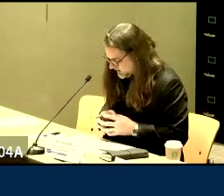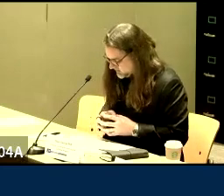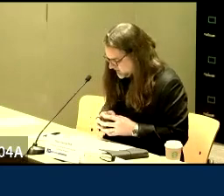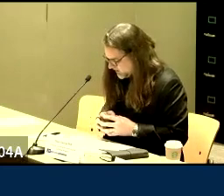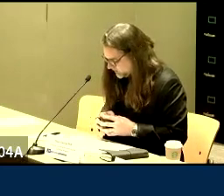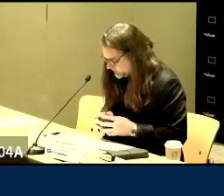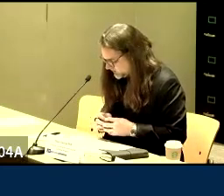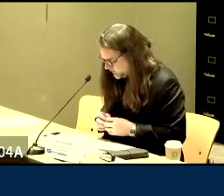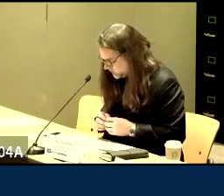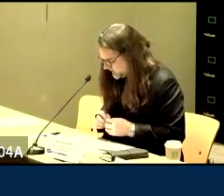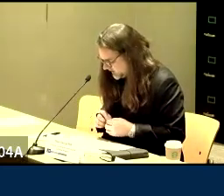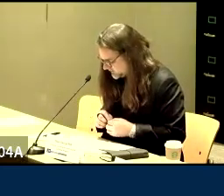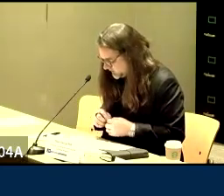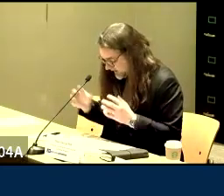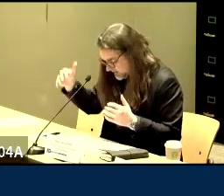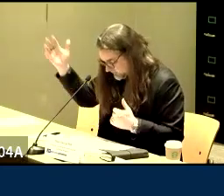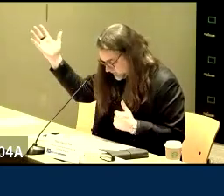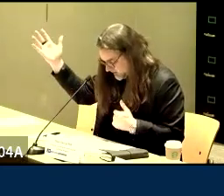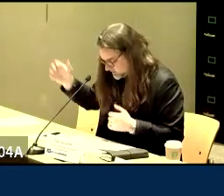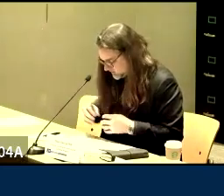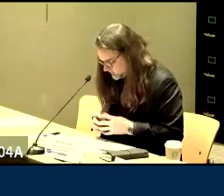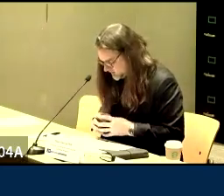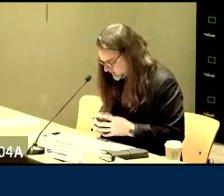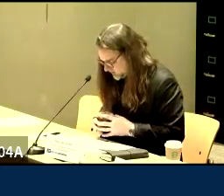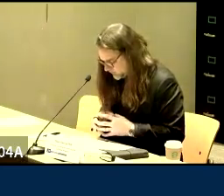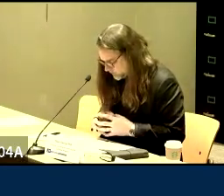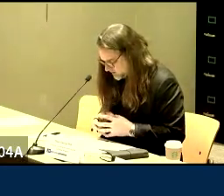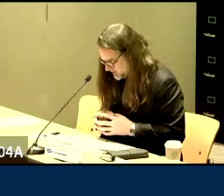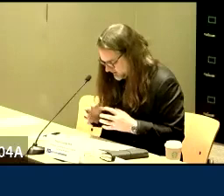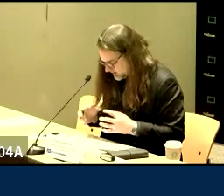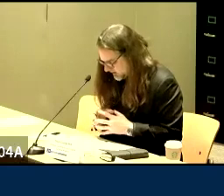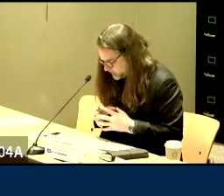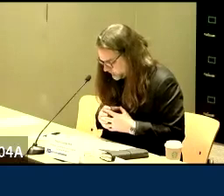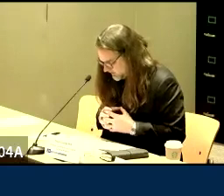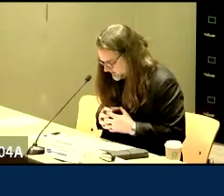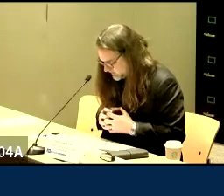that modelers at local and national and even international levels can work in a collaborative way together.